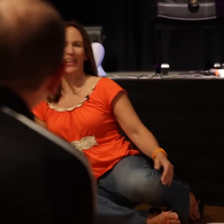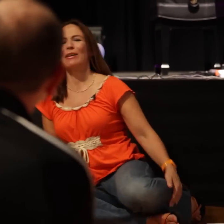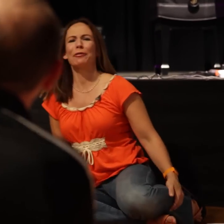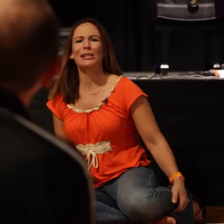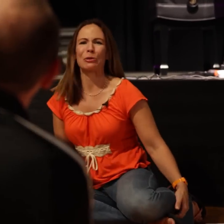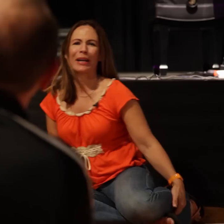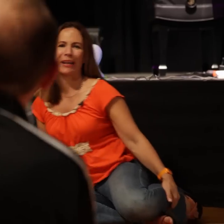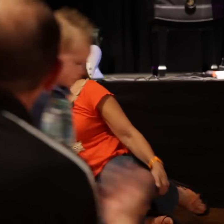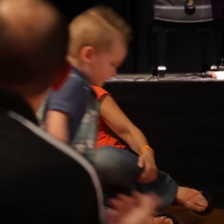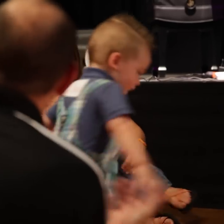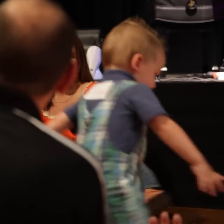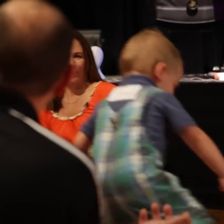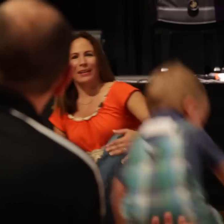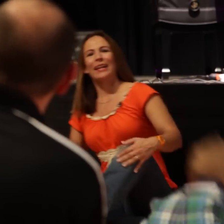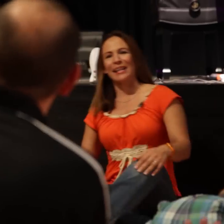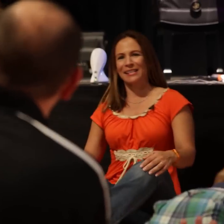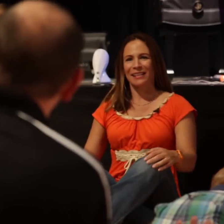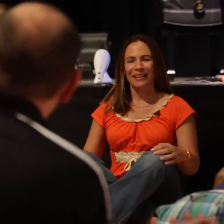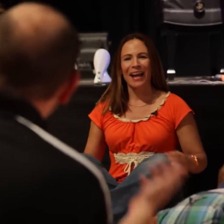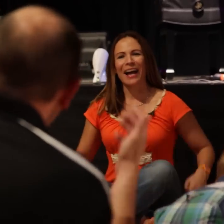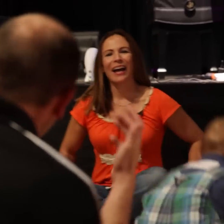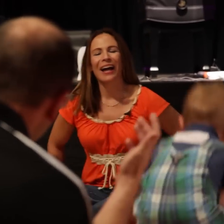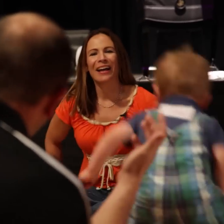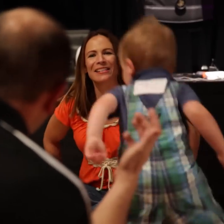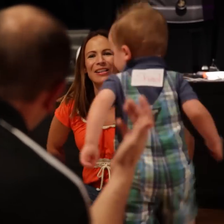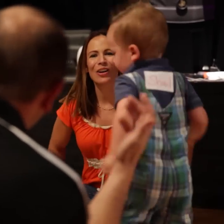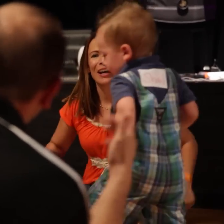Very frustrating. Once they get older you can have a conversation with them a little bit,